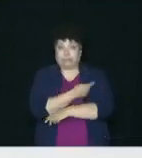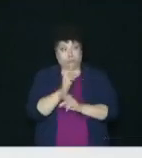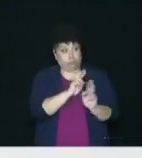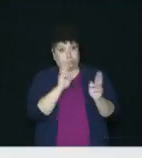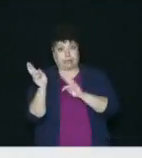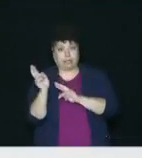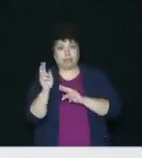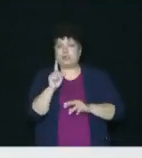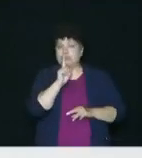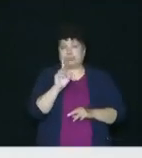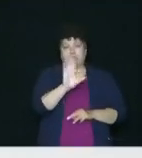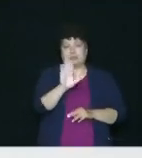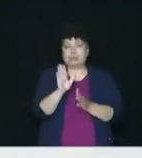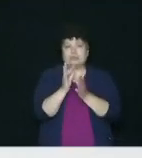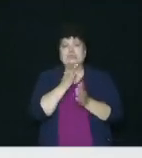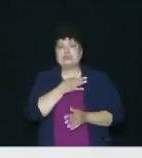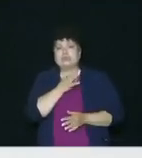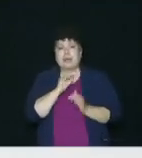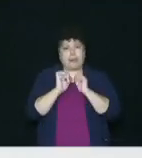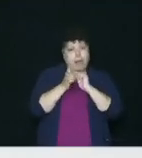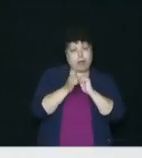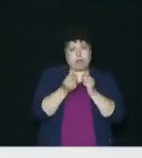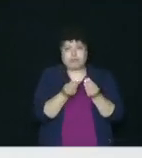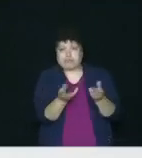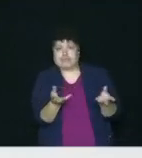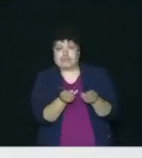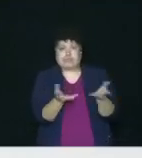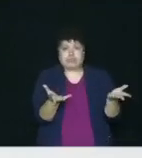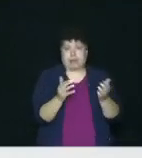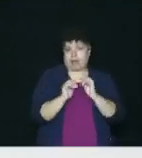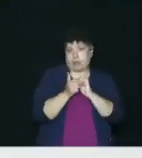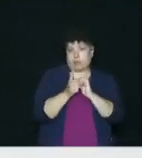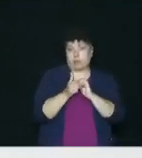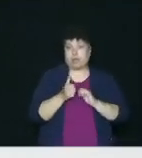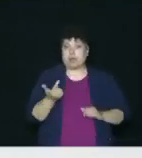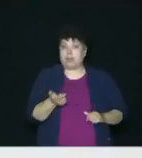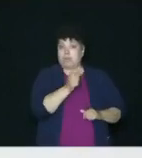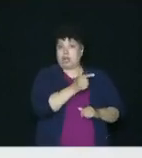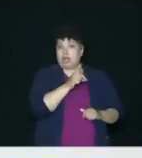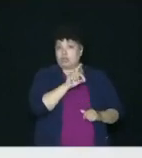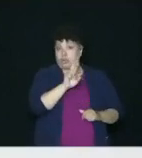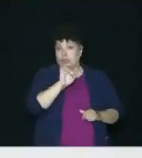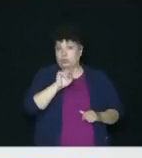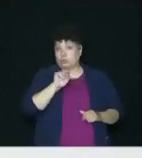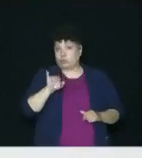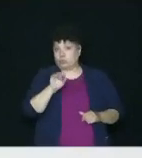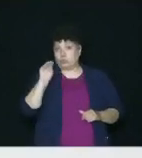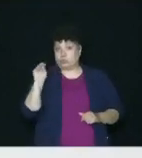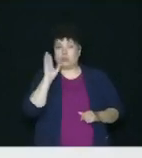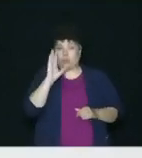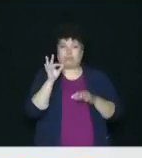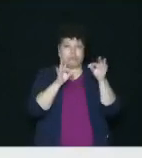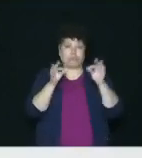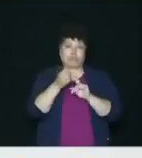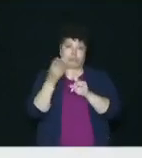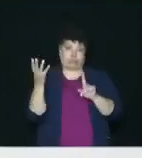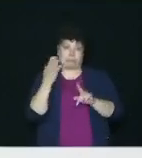LOVED ONES. NOW THAT THE VACCINE IS HERE I